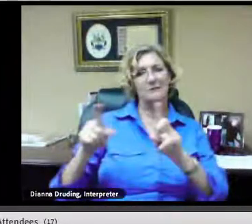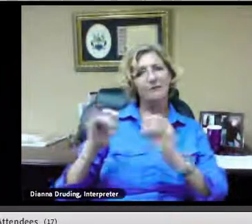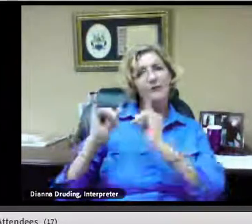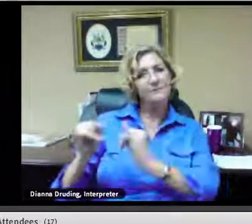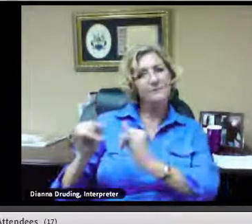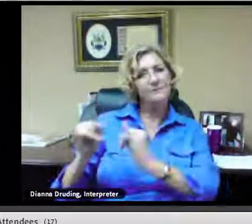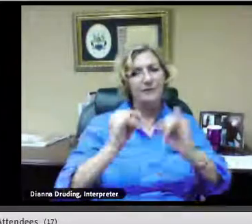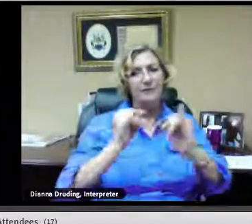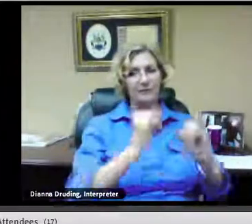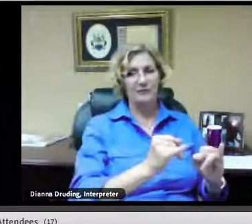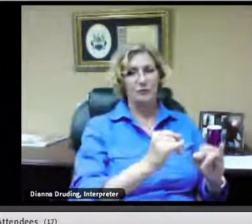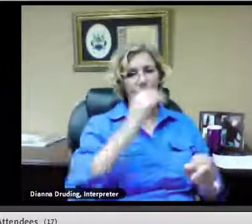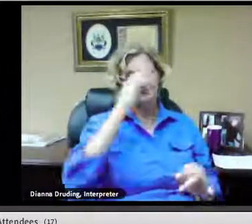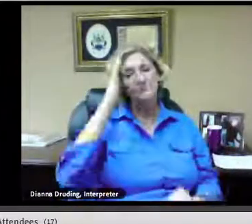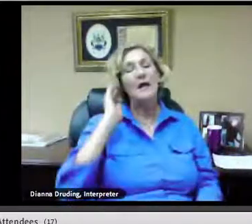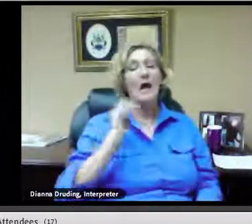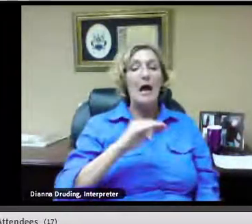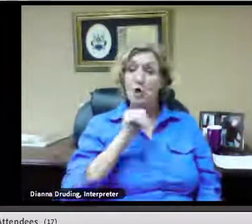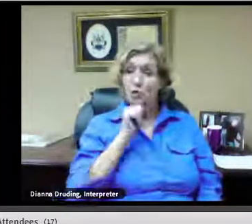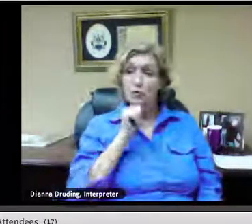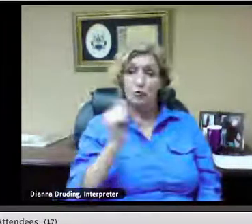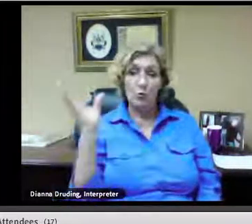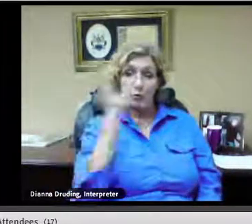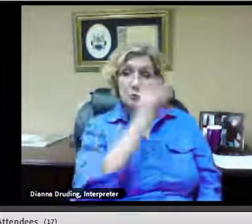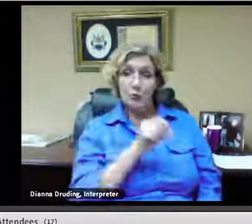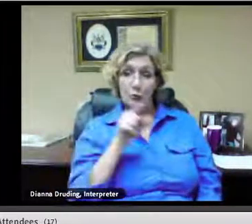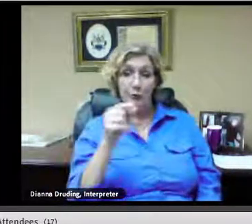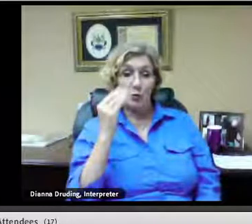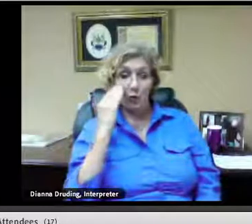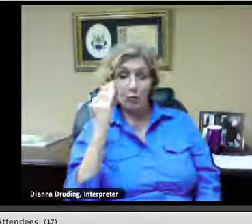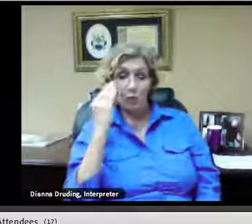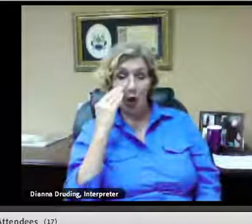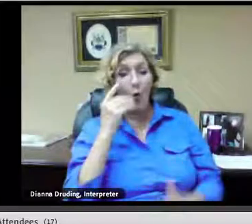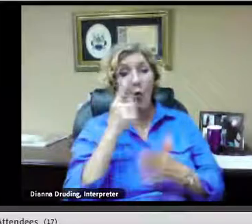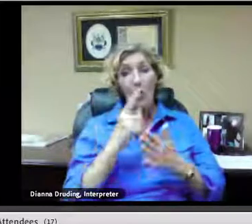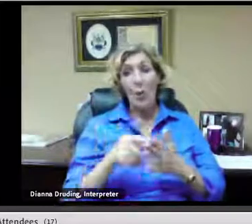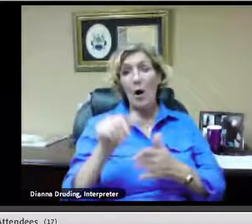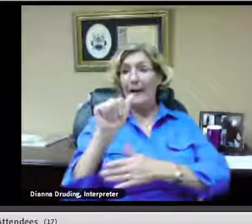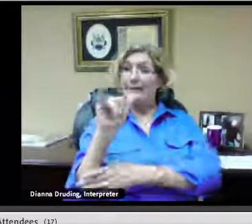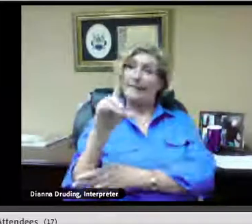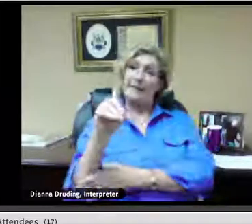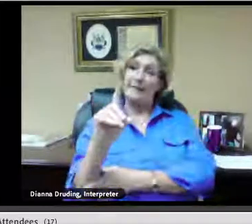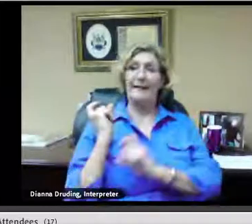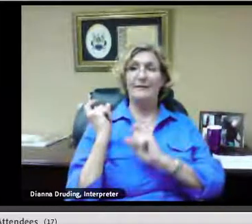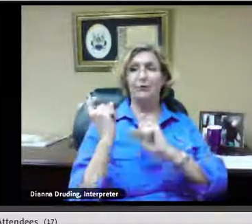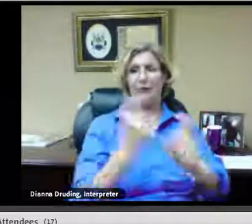You can always just ask, you know, "Can I help you with something?" You know, it's that simple.